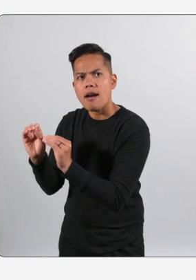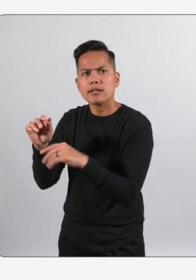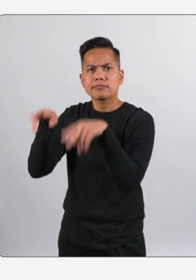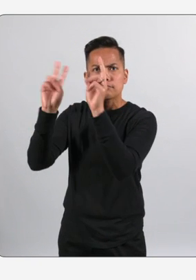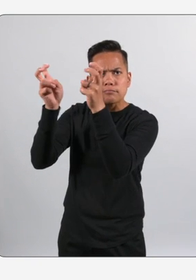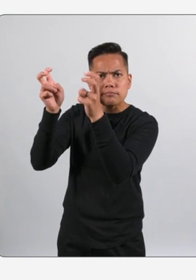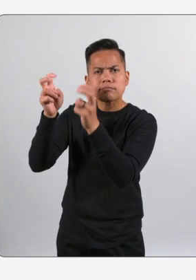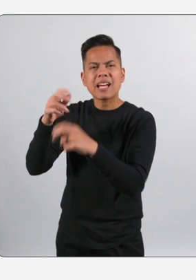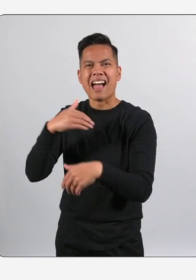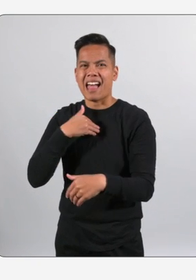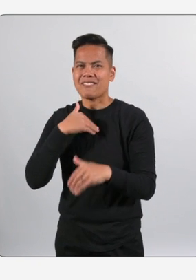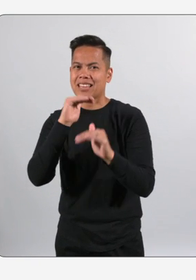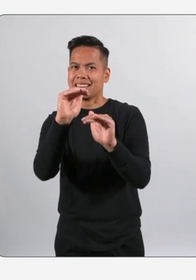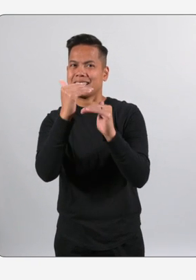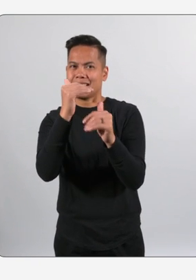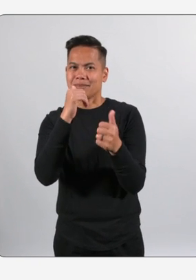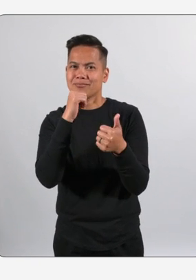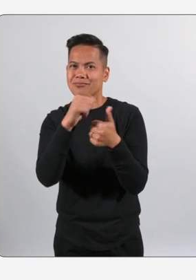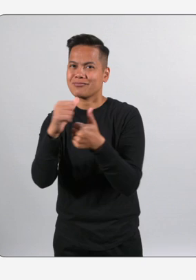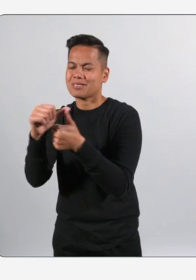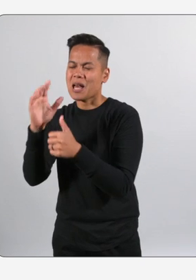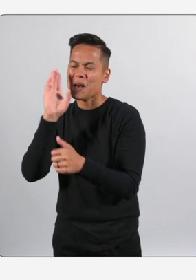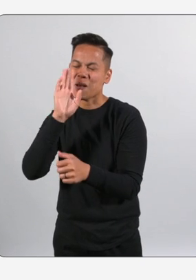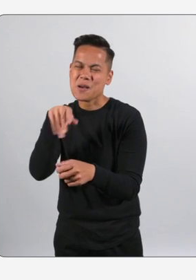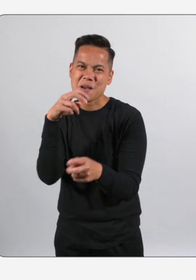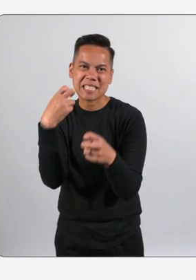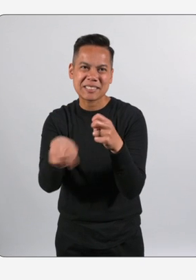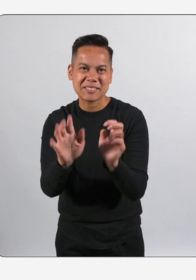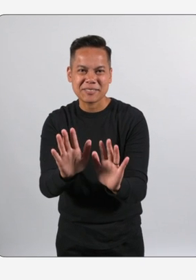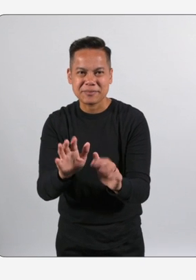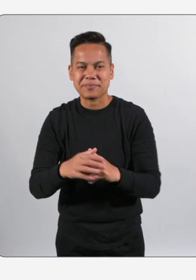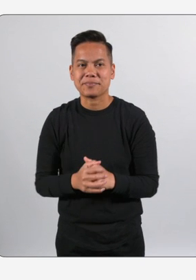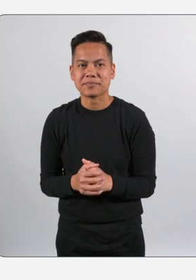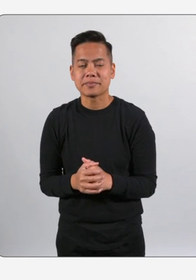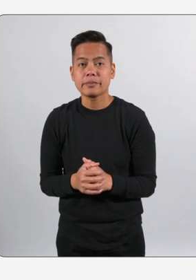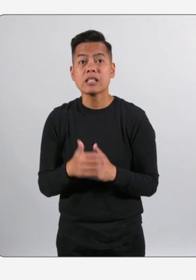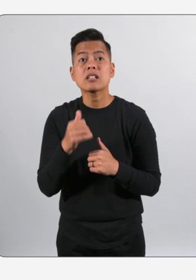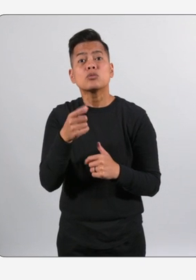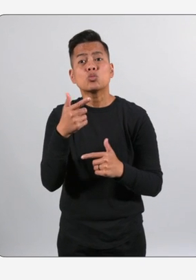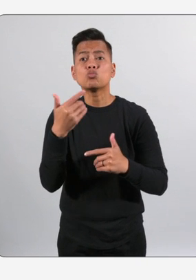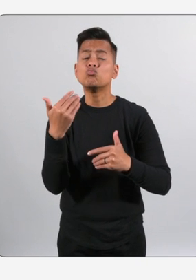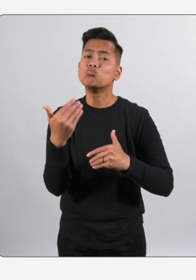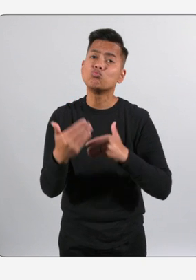which I know can be a tricky thing to do. Now, as you go along, your ad strength can keep getting